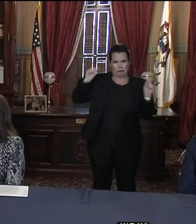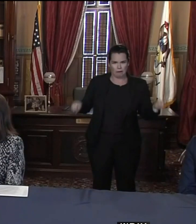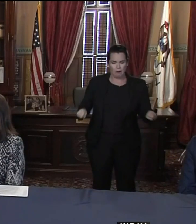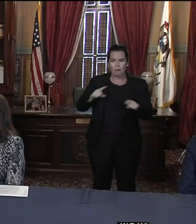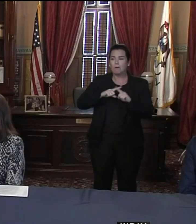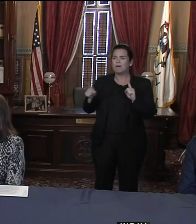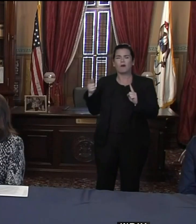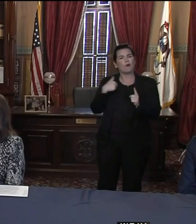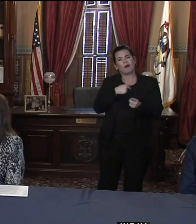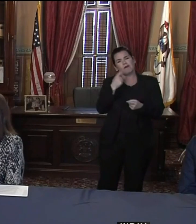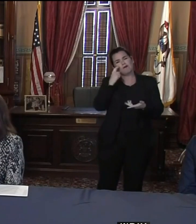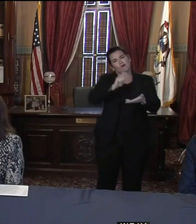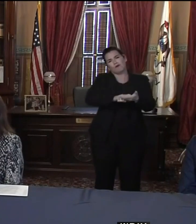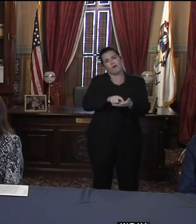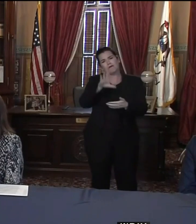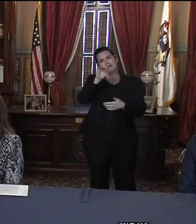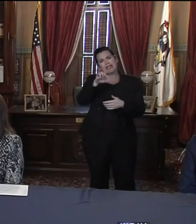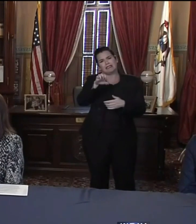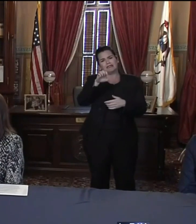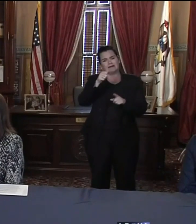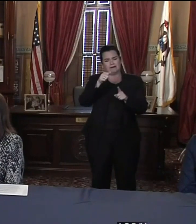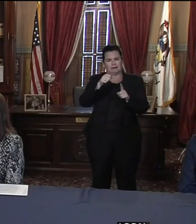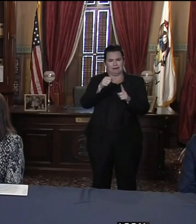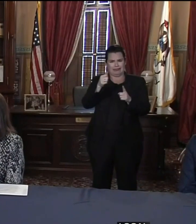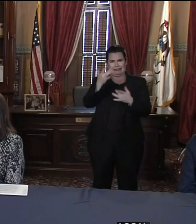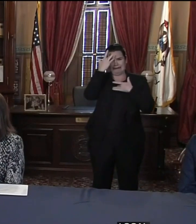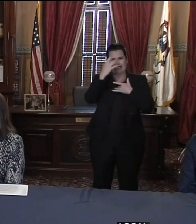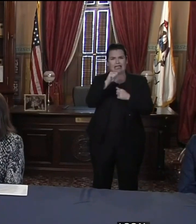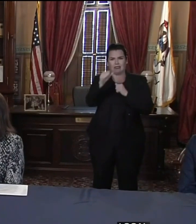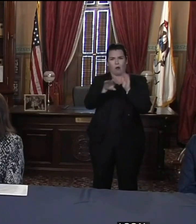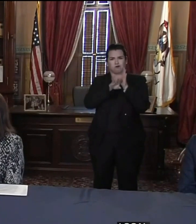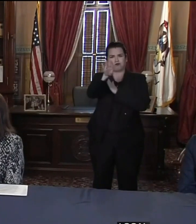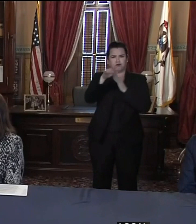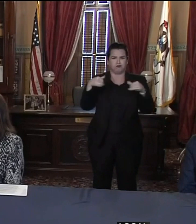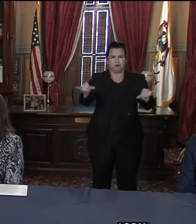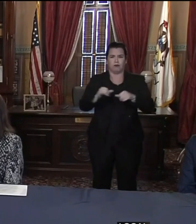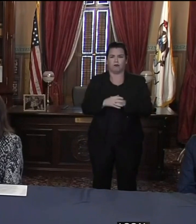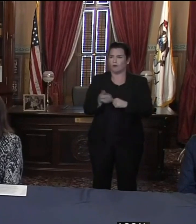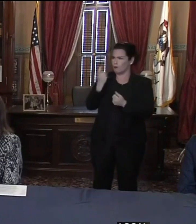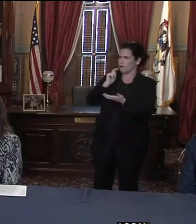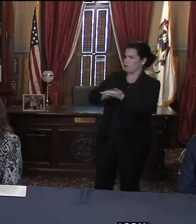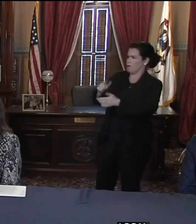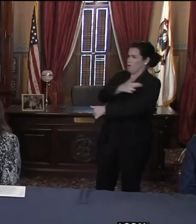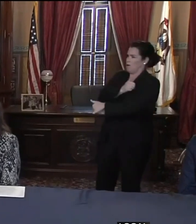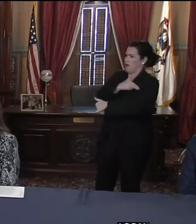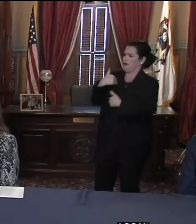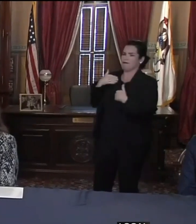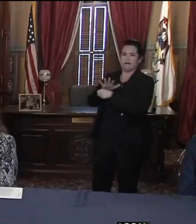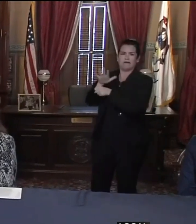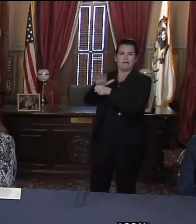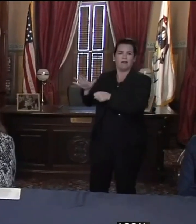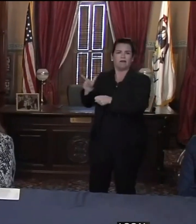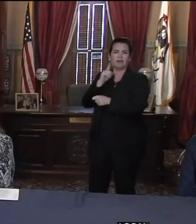COMPANY. >> Karen: SHE SAID A VARIETY OF Karen: SHE SAID A VARIETY OF FACTORS. FACTORS. >> WE HAVE TO SEE THAT CASES ARE WE HAVE TO SEE THAT CASES ARE NOT CLIMBING. NOT CLIMBING. WE HAVE TO MAKE SURE WE HAVE THE